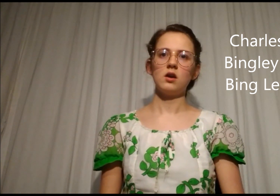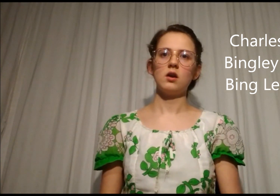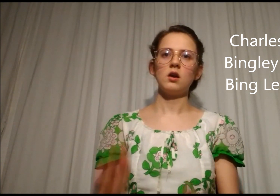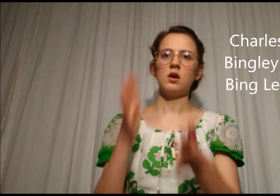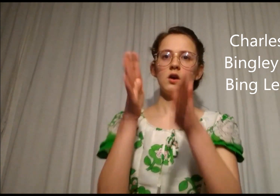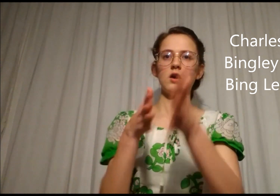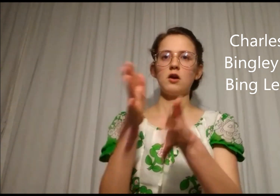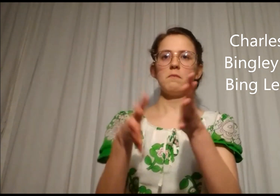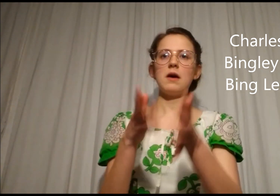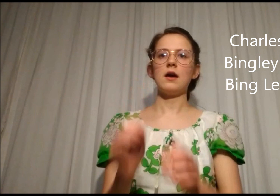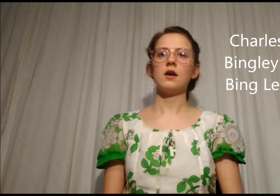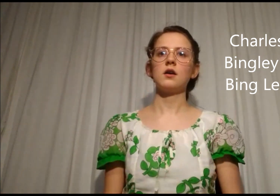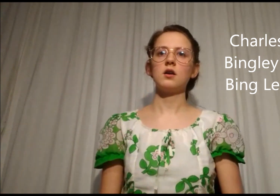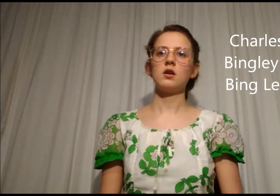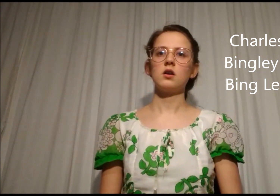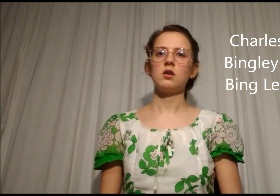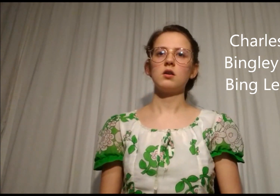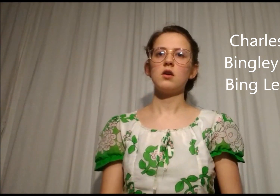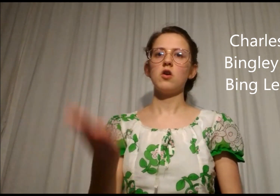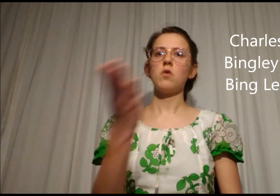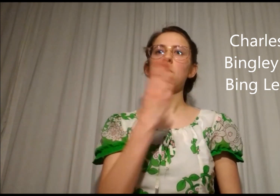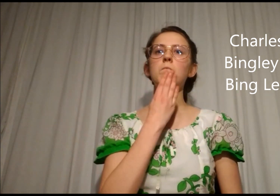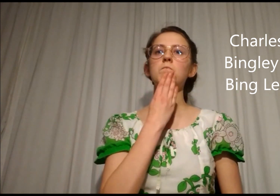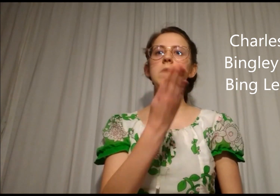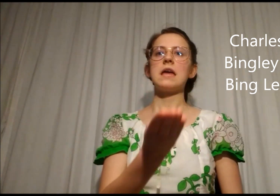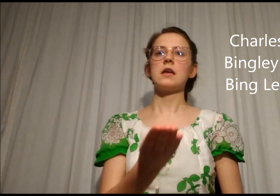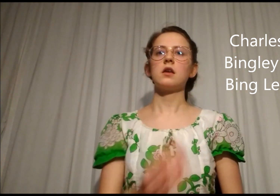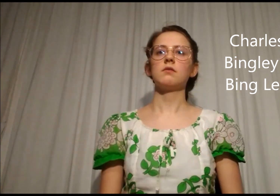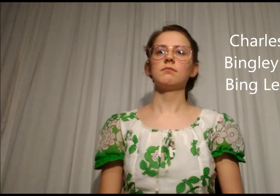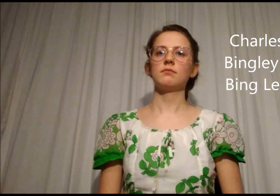Sign: Bing